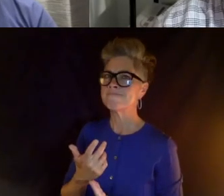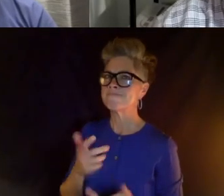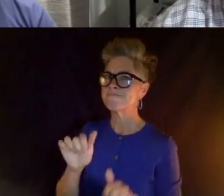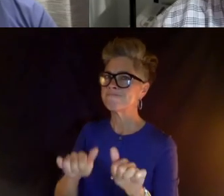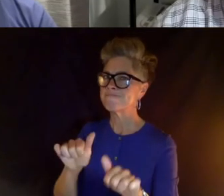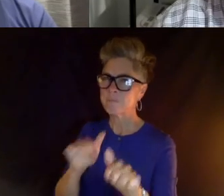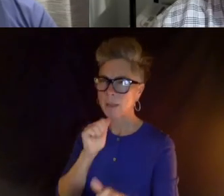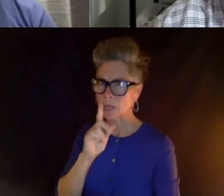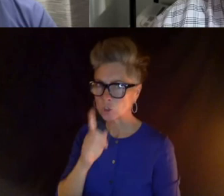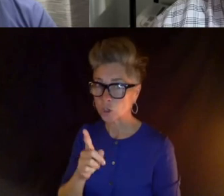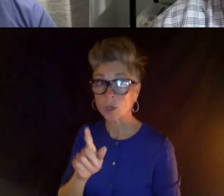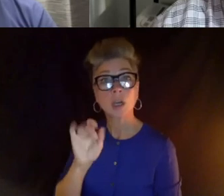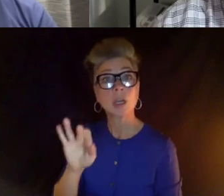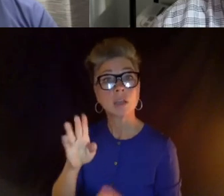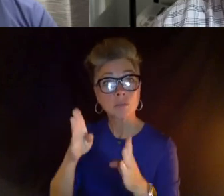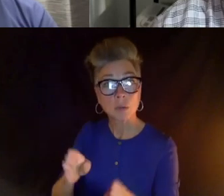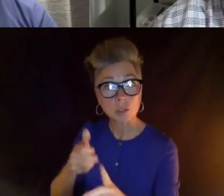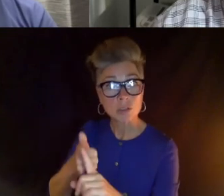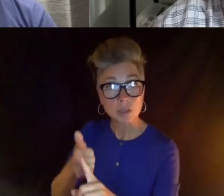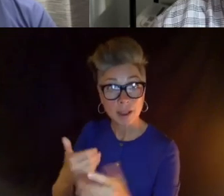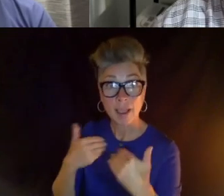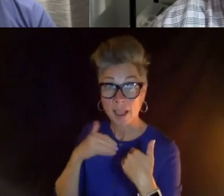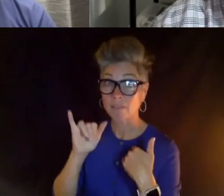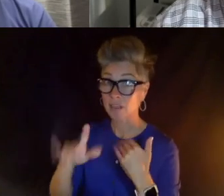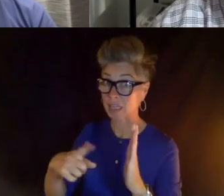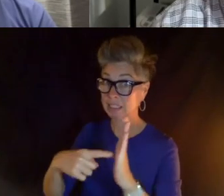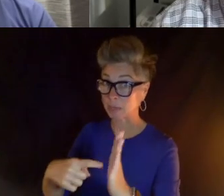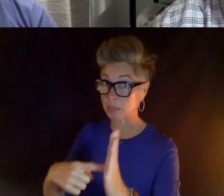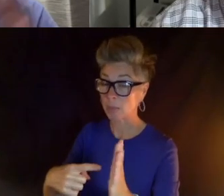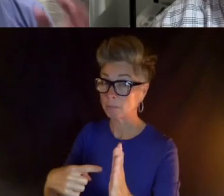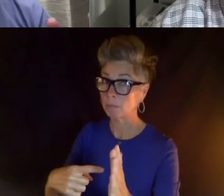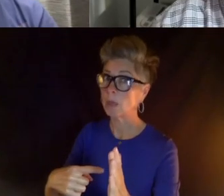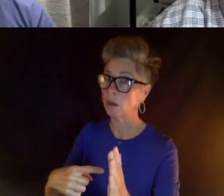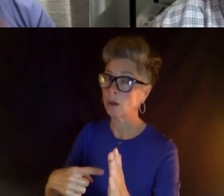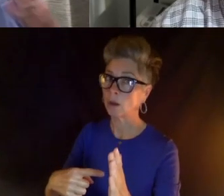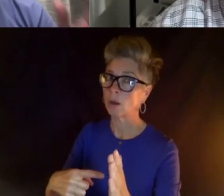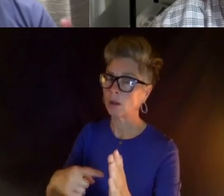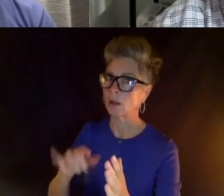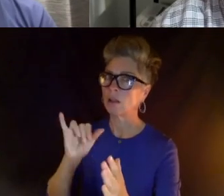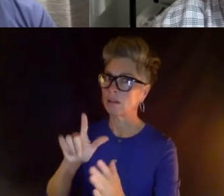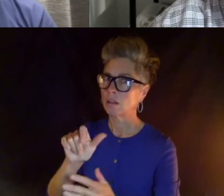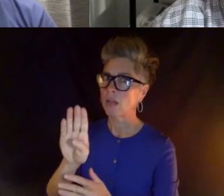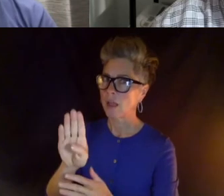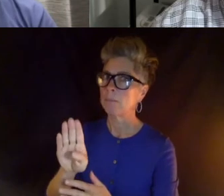If someone is having that symptom, definitely that's a workup that needs to be explored